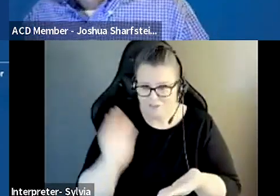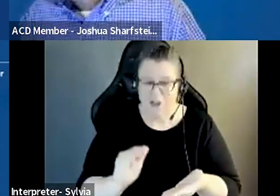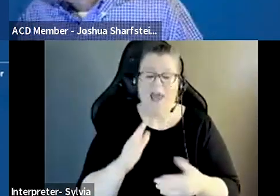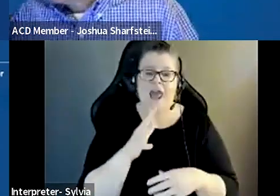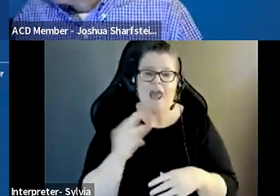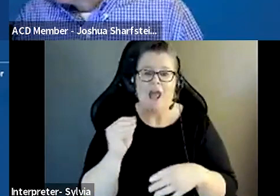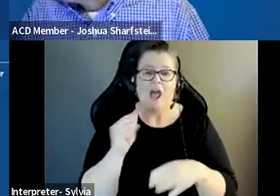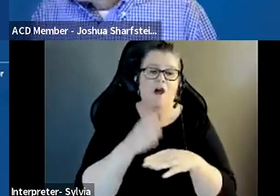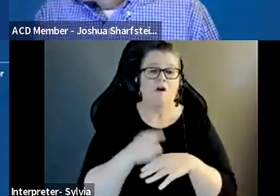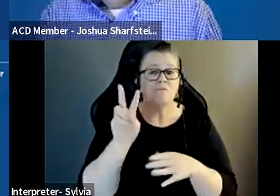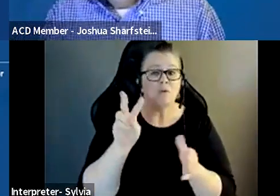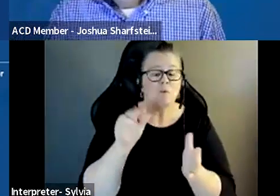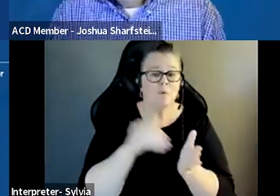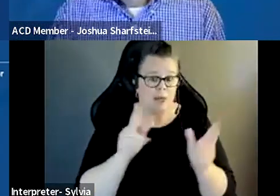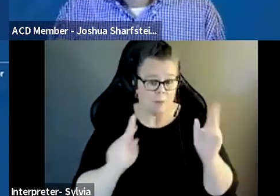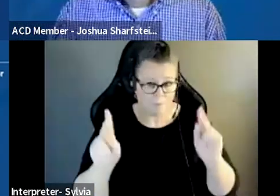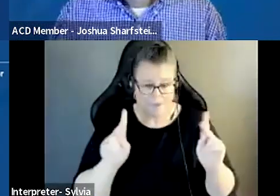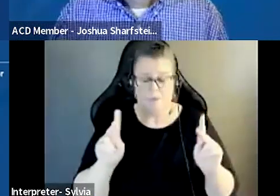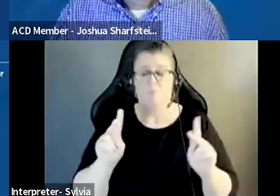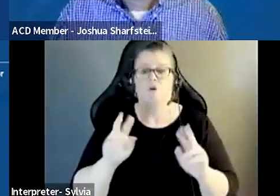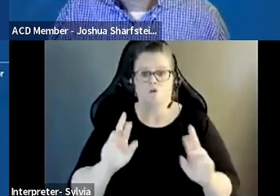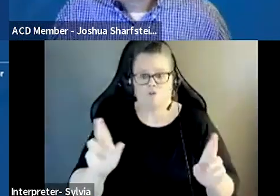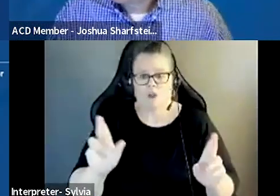in our response at any given time throughout the pandemic;